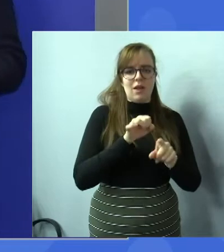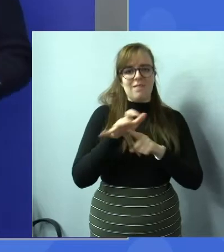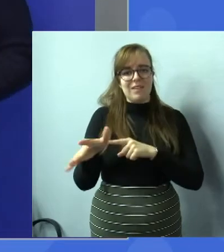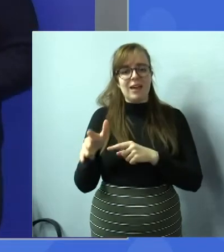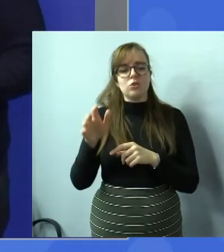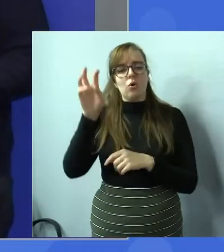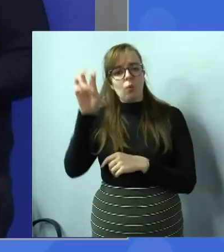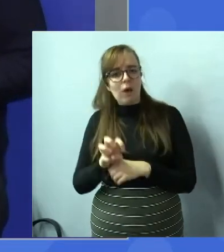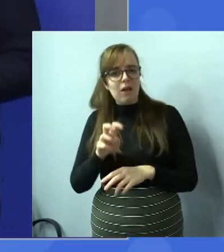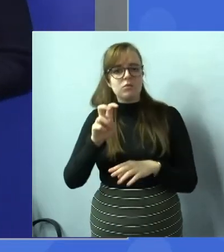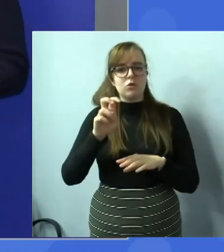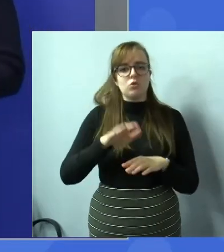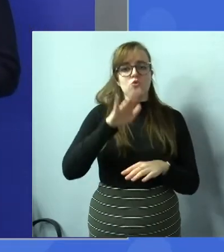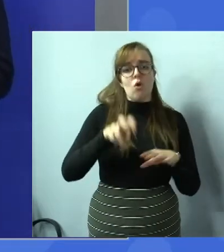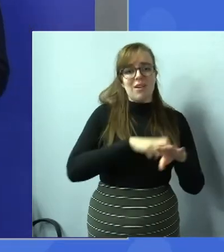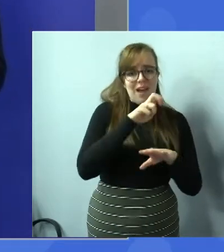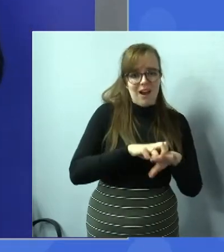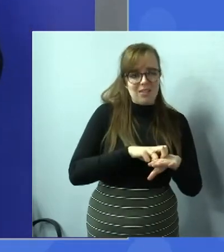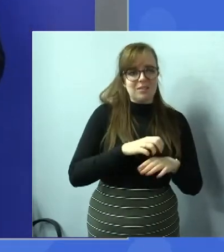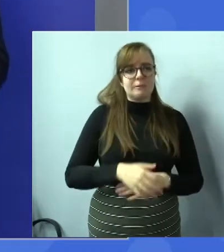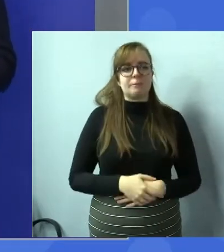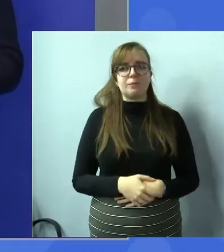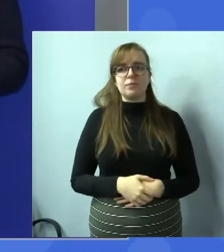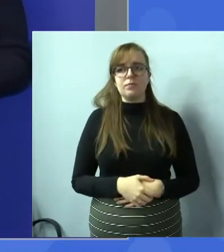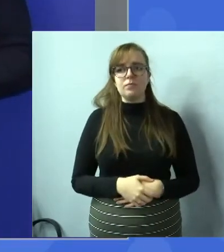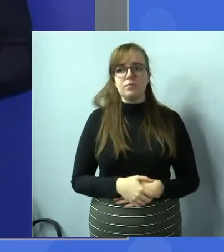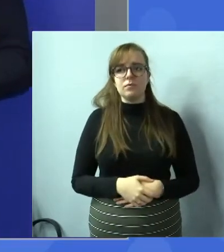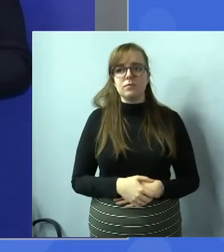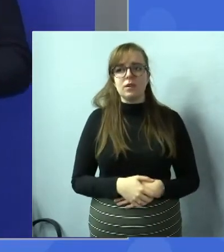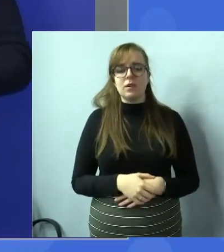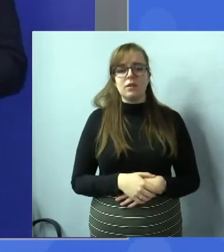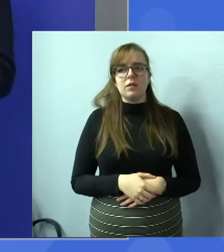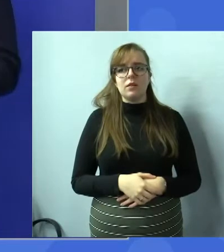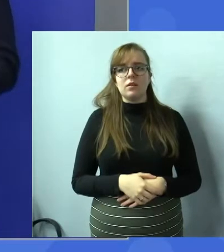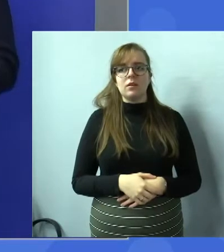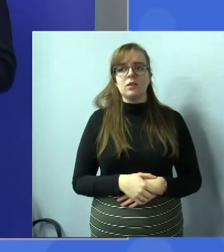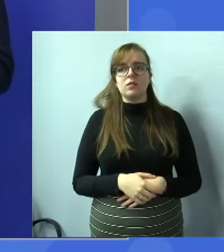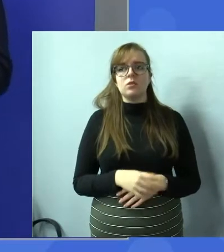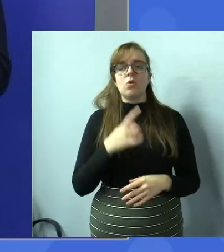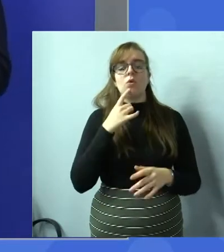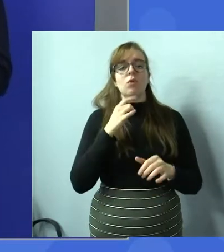federalism would have to be based on a process of consent and so you would have